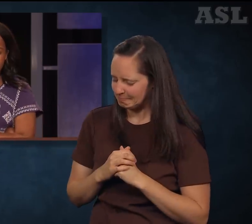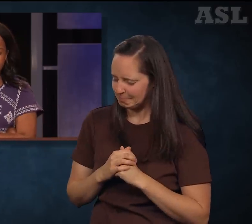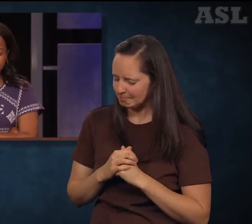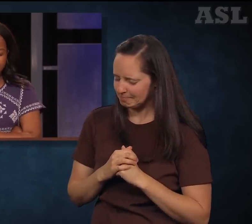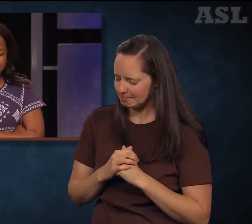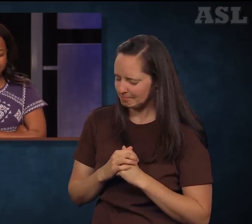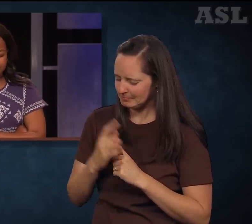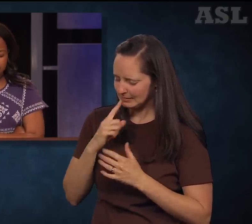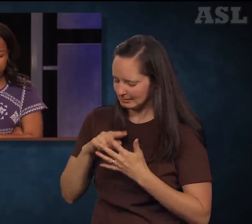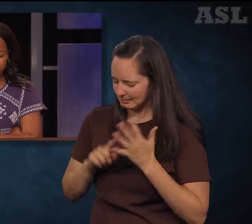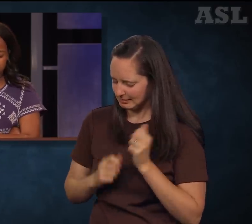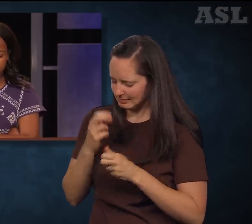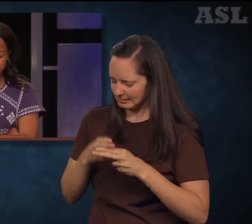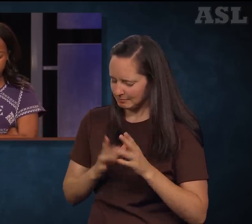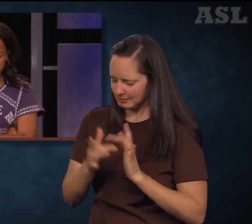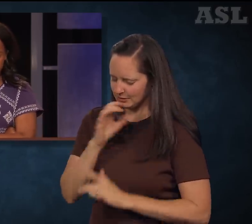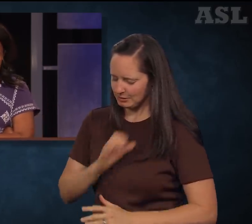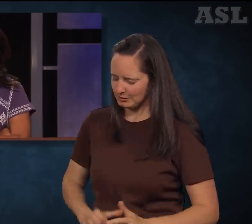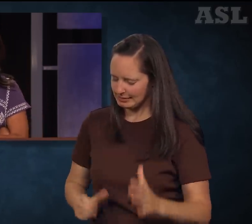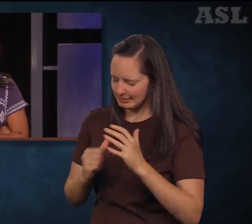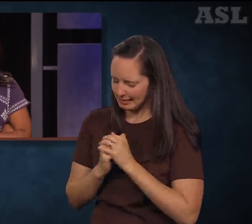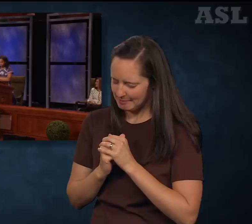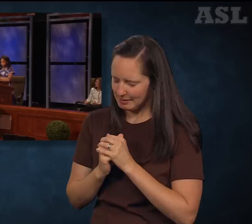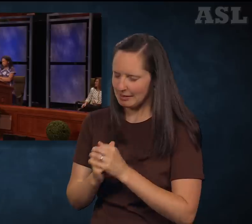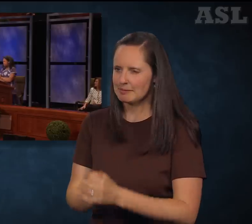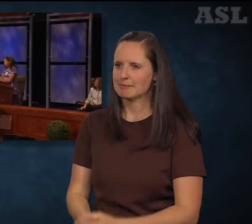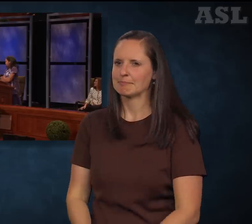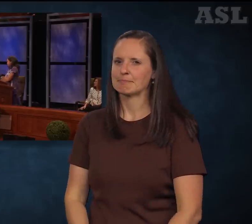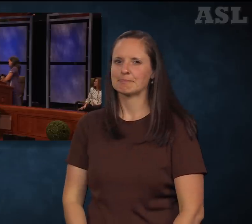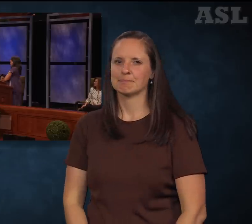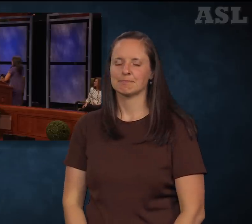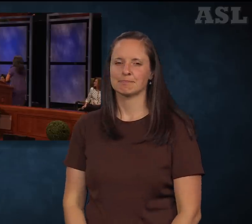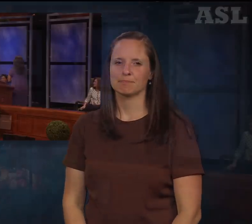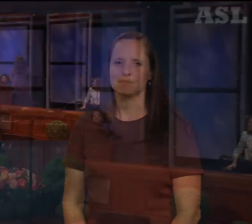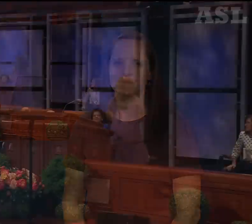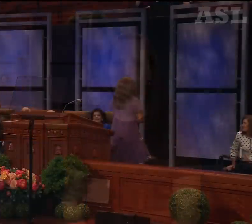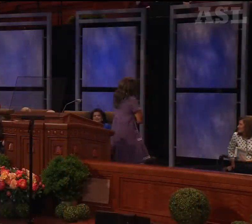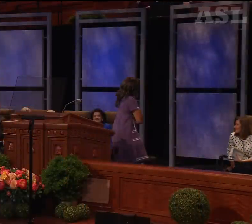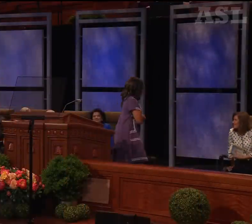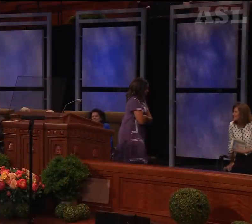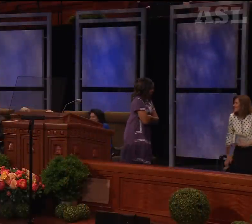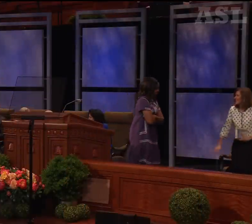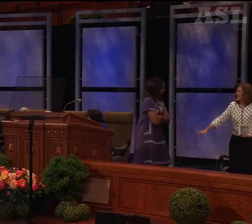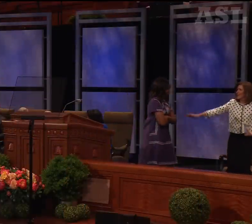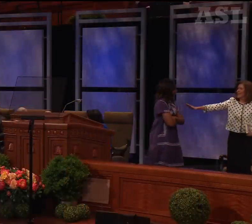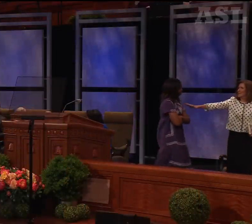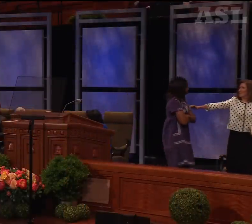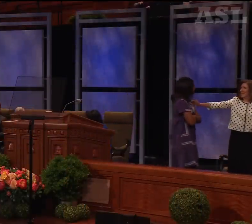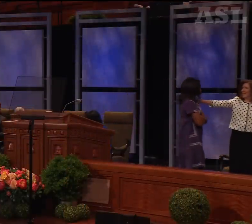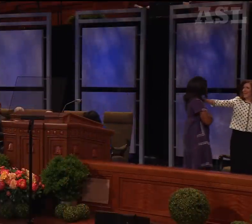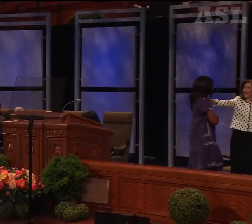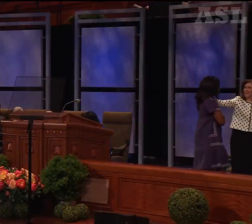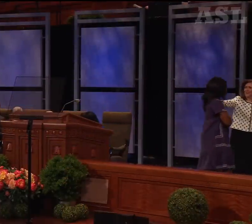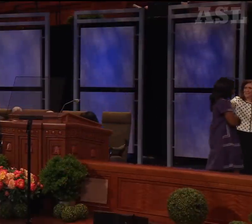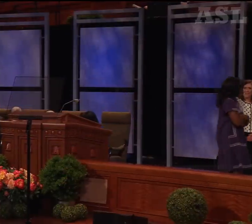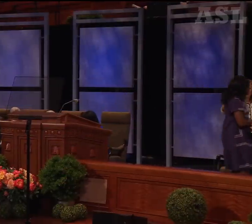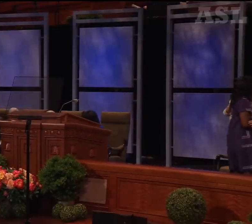WORLD. AND WE SAY THESE THINGS IN THE NAME OF JESUS CHRIST, AMEN.